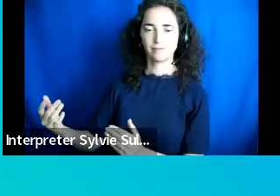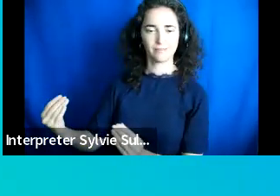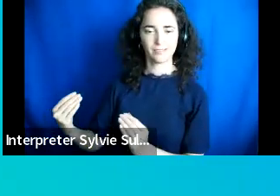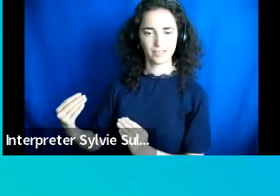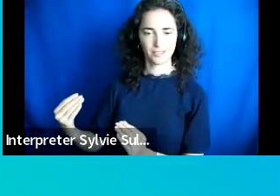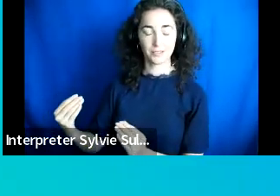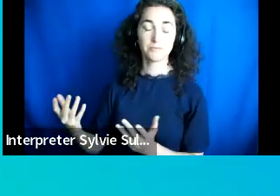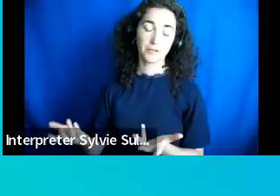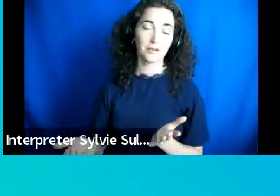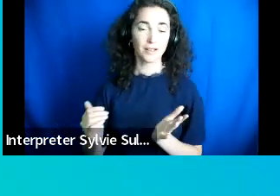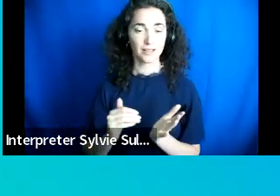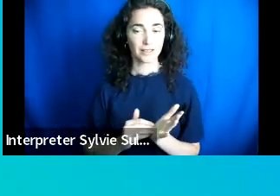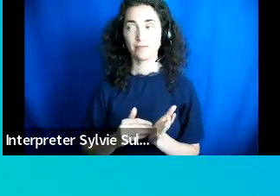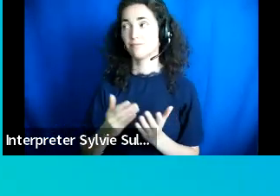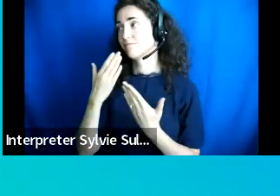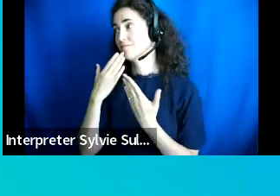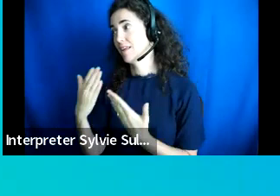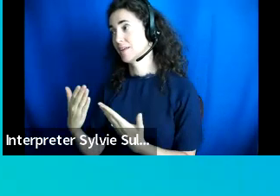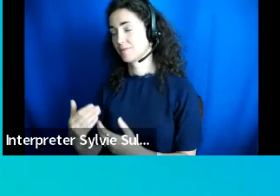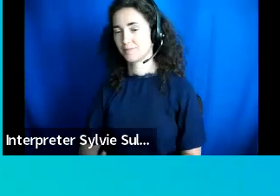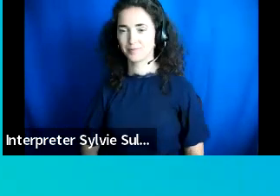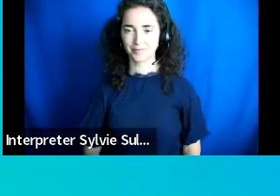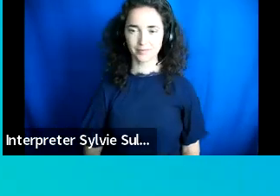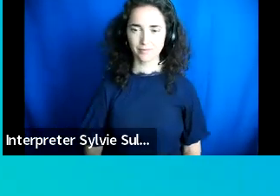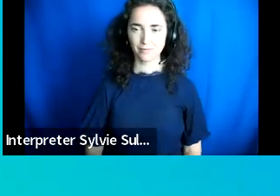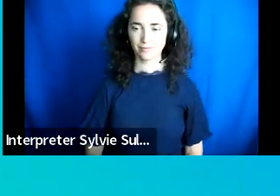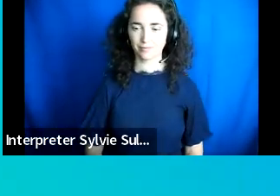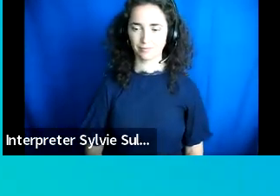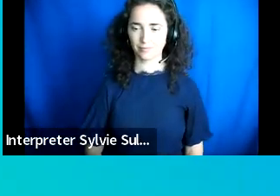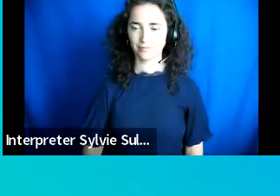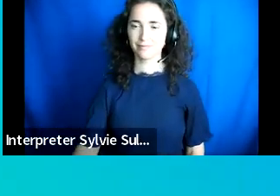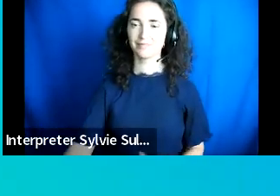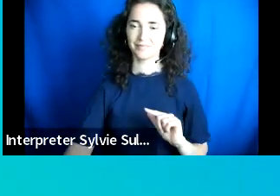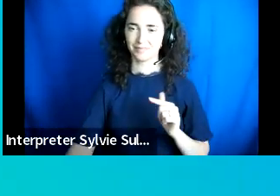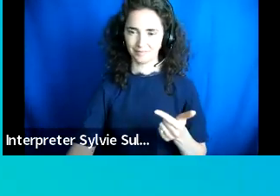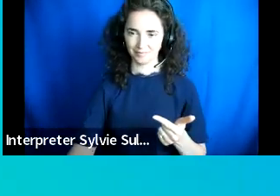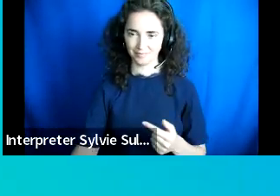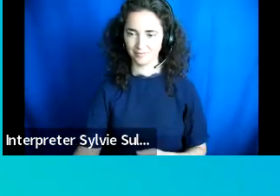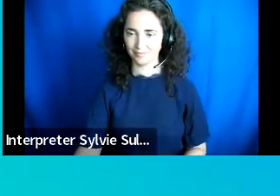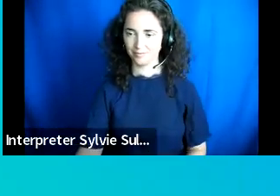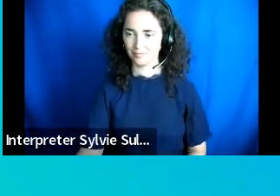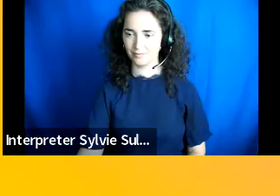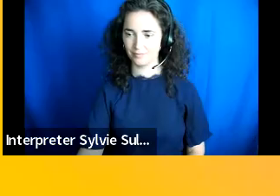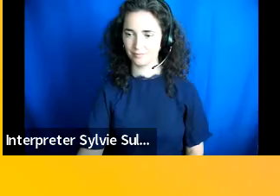So again a huge thank you to them. so a lot of information covered.